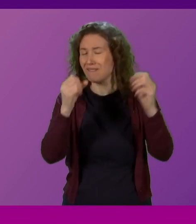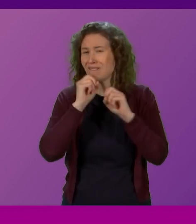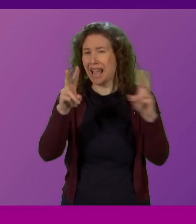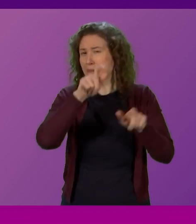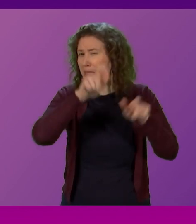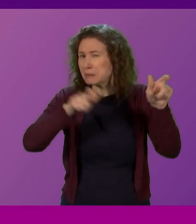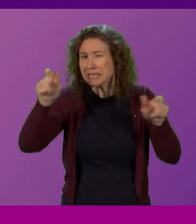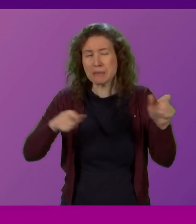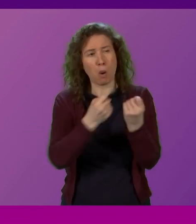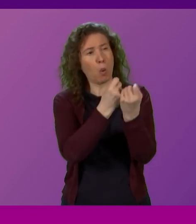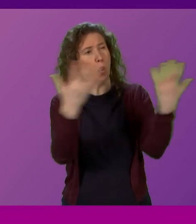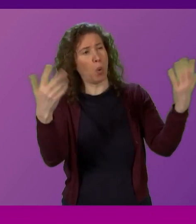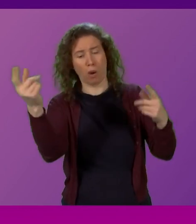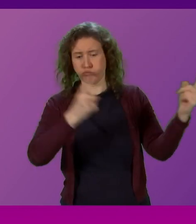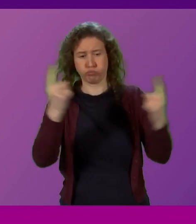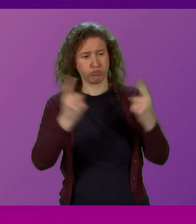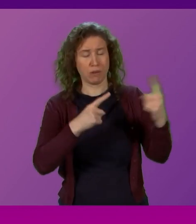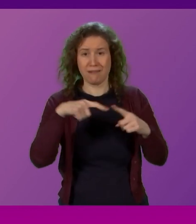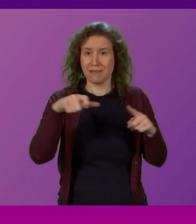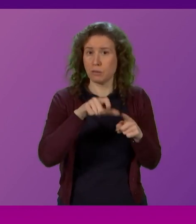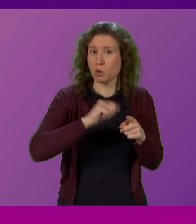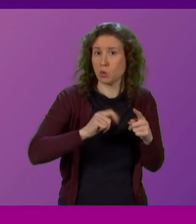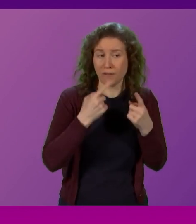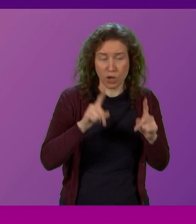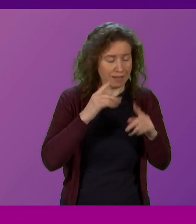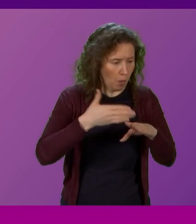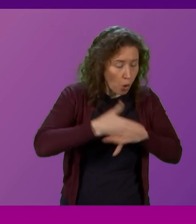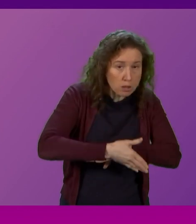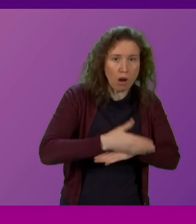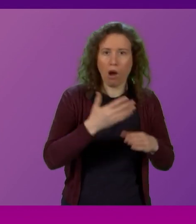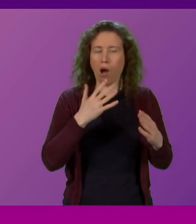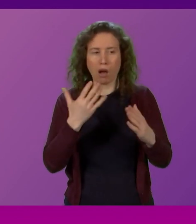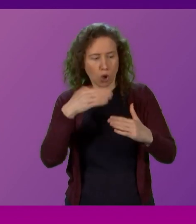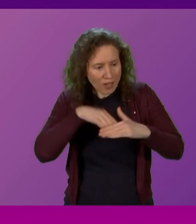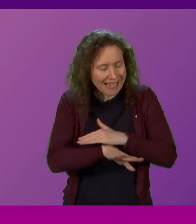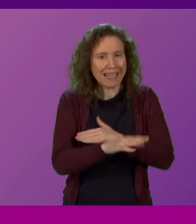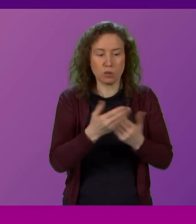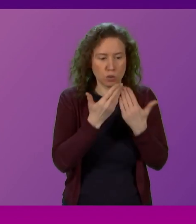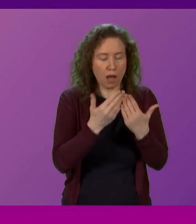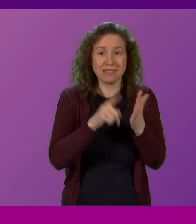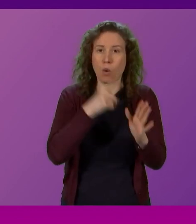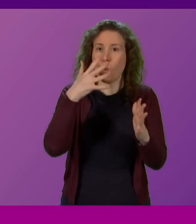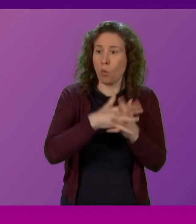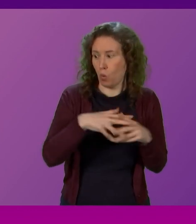and Joanna Cherry—all great minds who worked hard and gained entry to study law here, in our capital city.